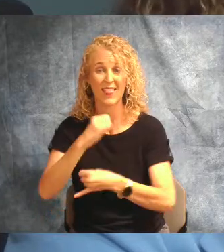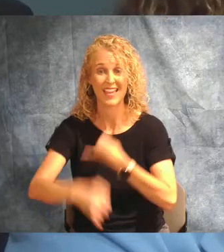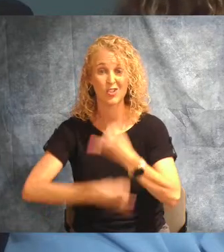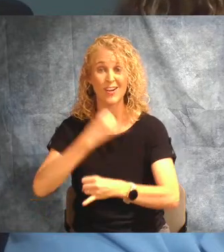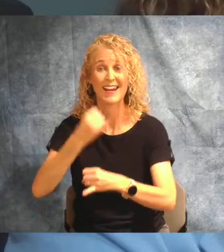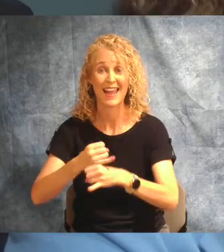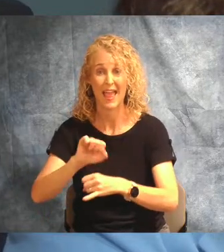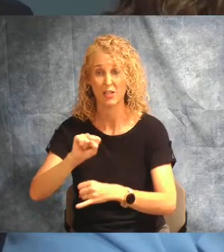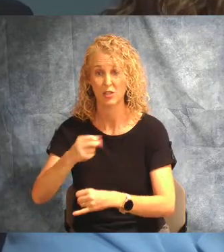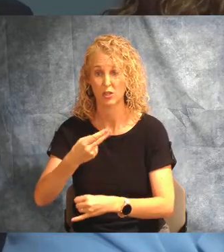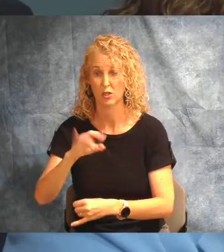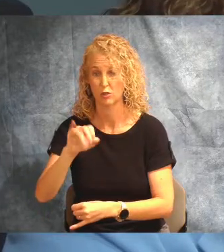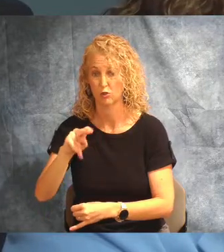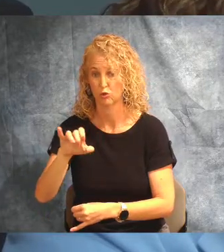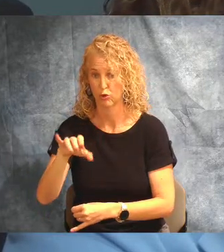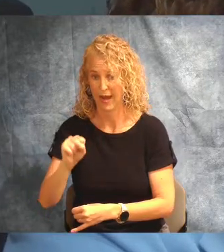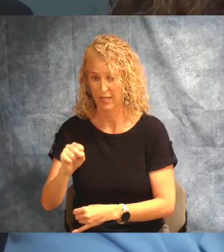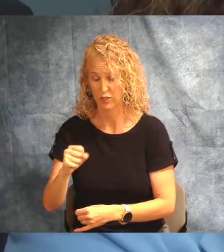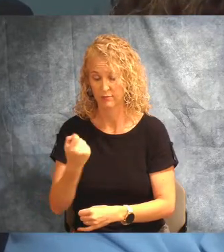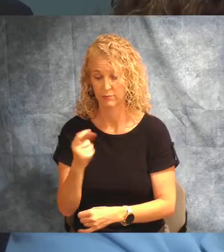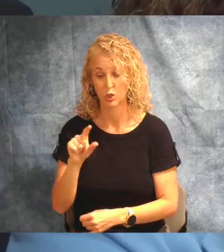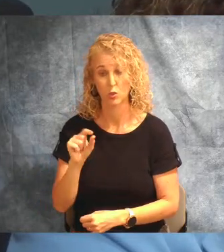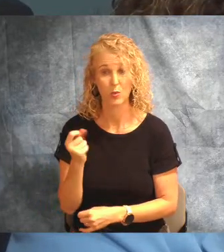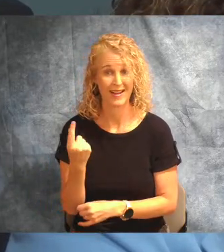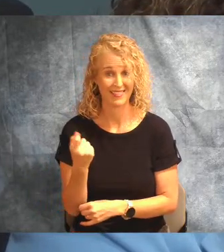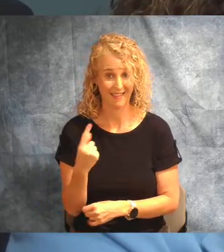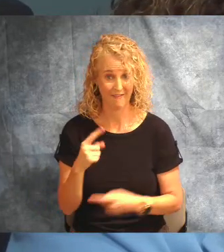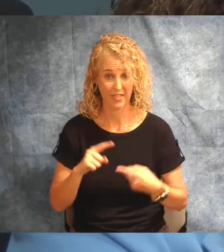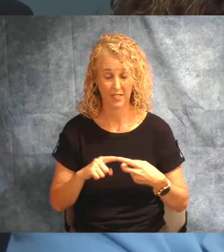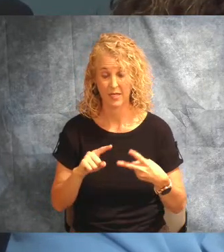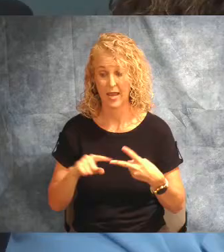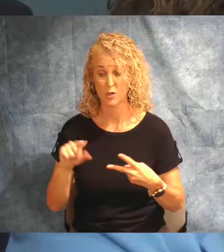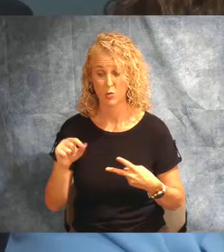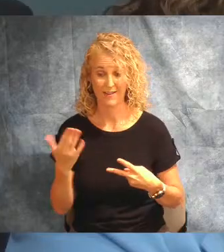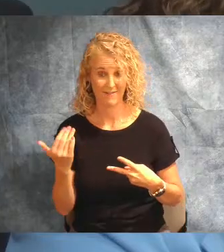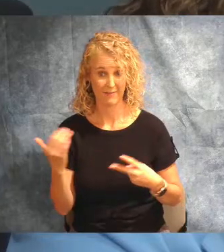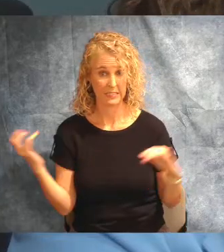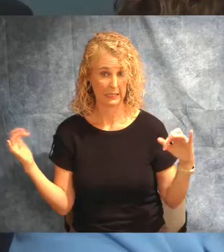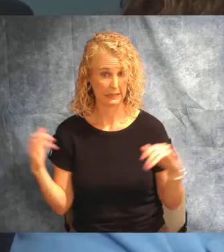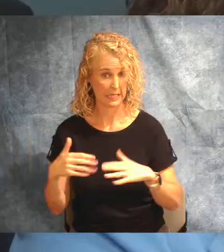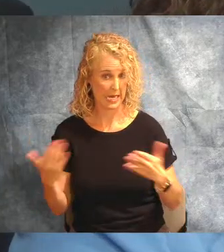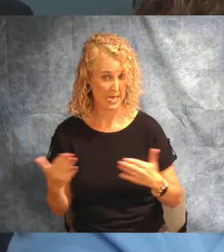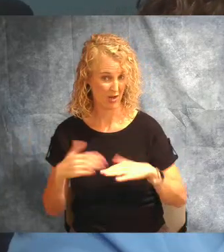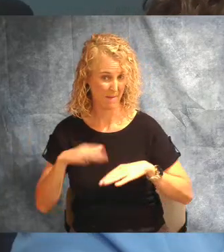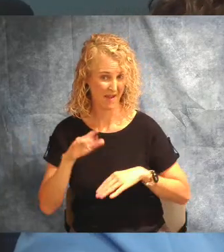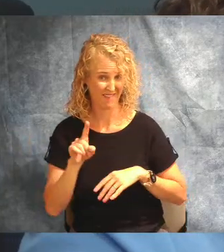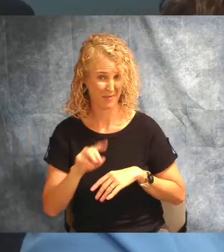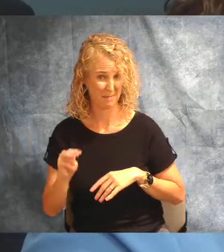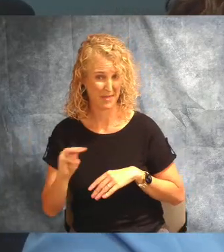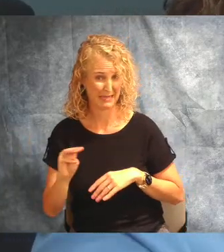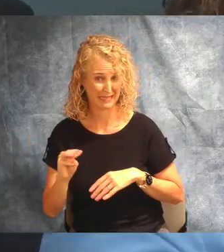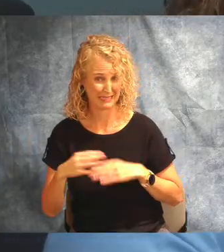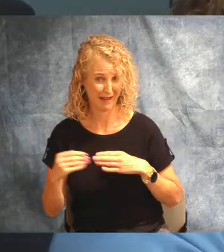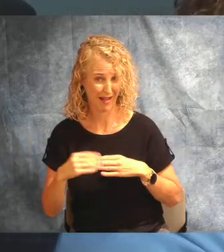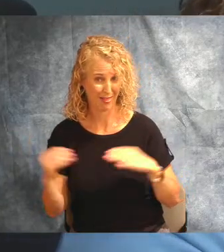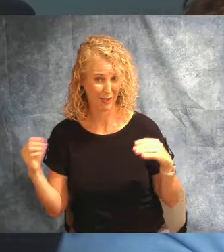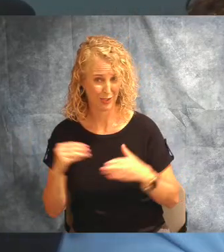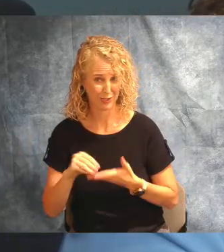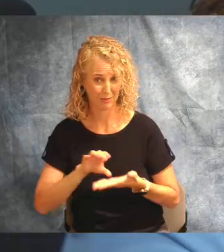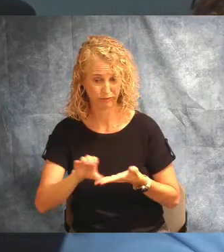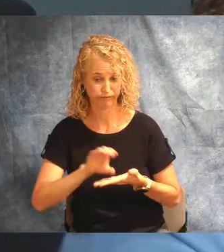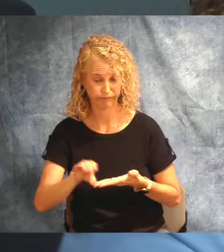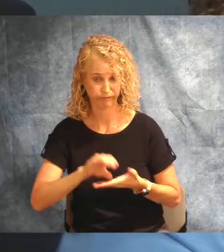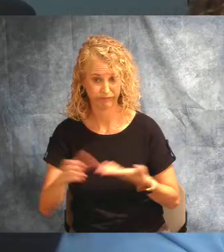to get back. They came in 2011 and 2015 had over a million plus dollars, couple million of economic